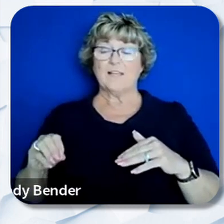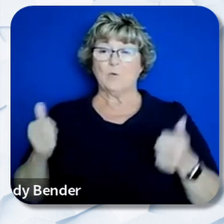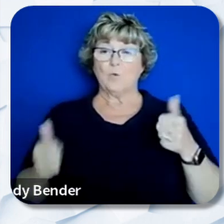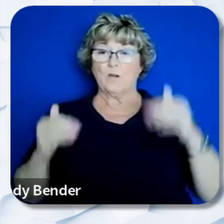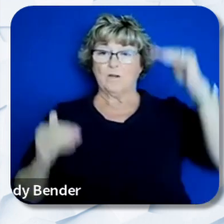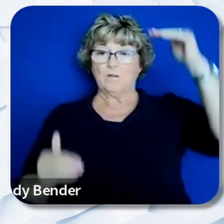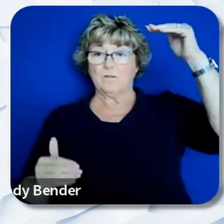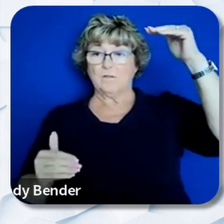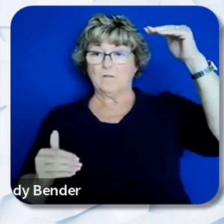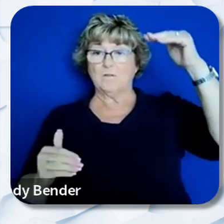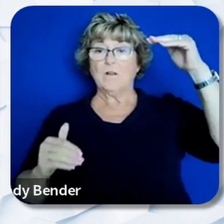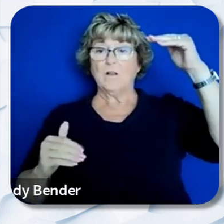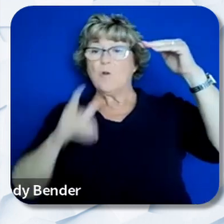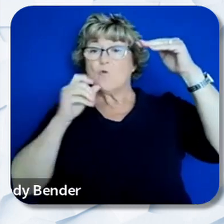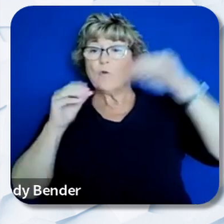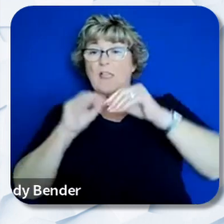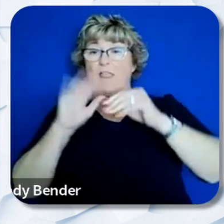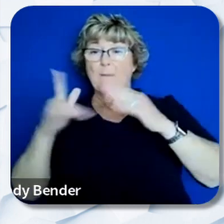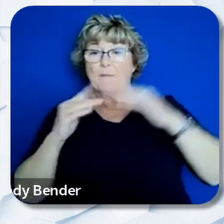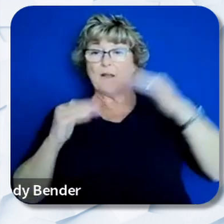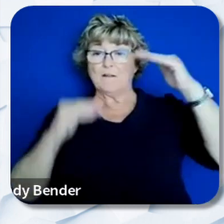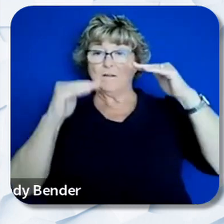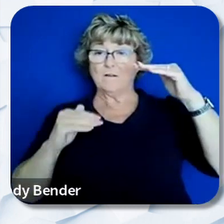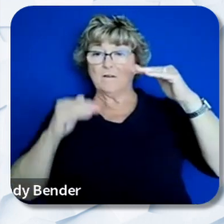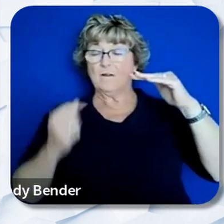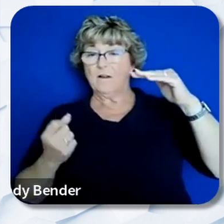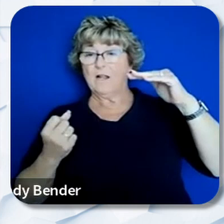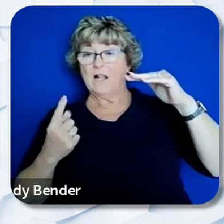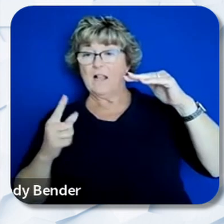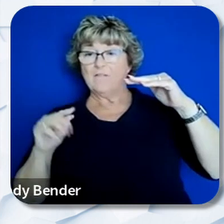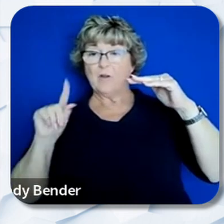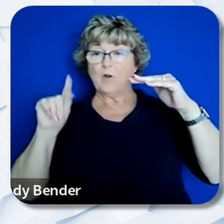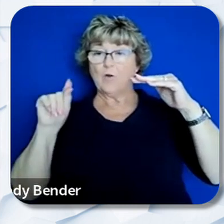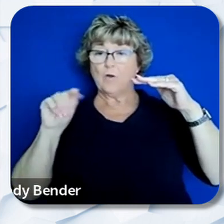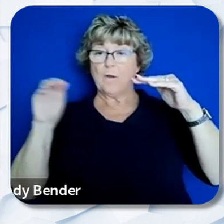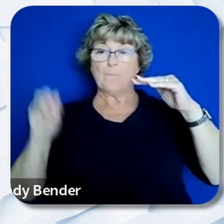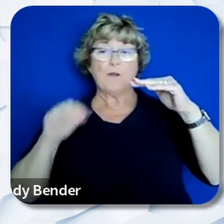who are in that middle spot, so that 11 to 20, so they're not quite Intensive, they're